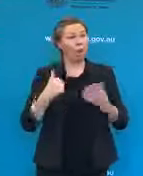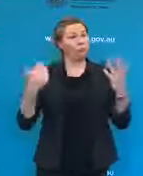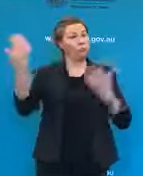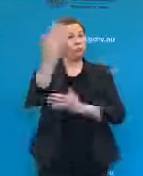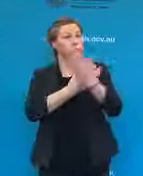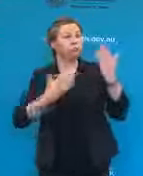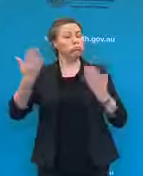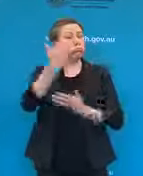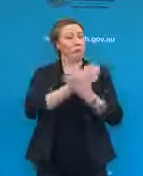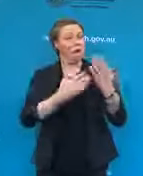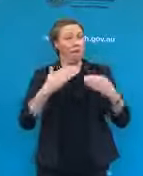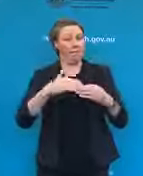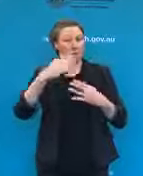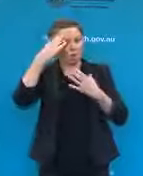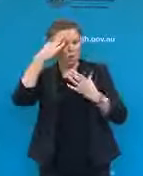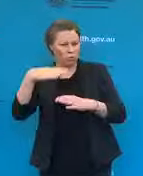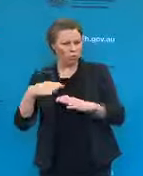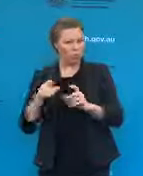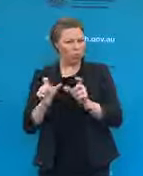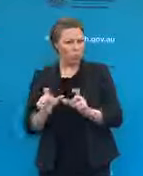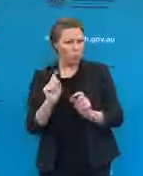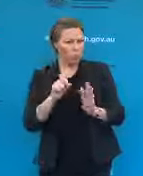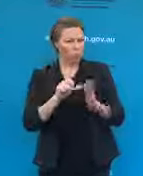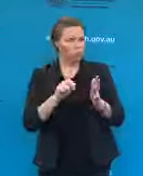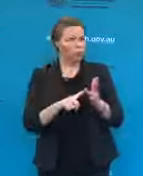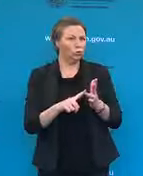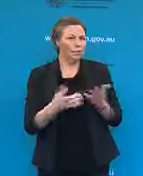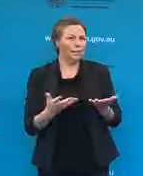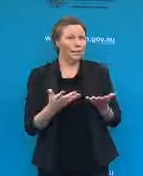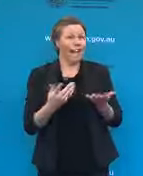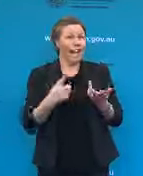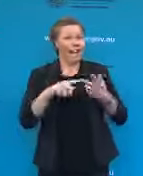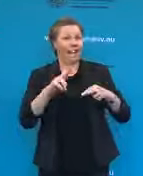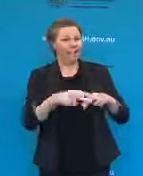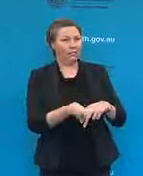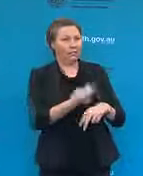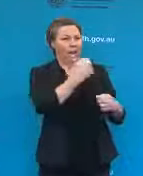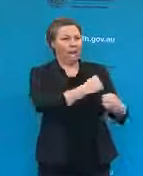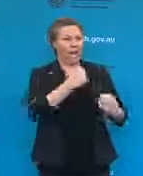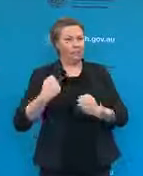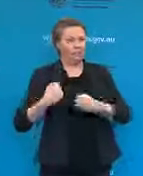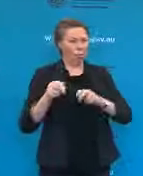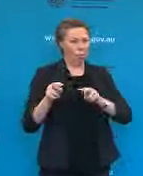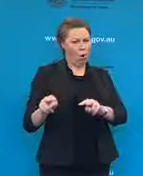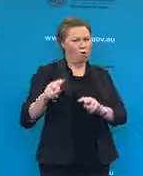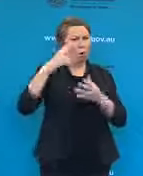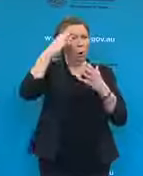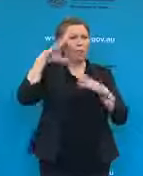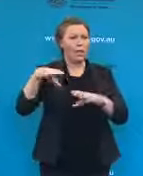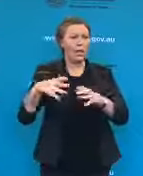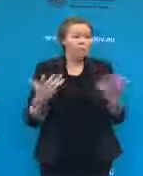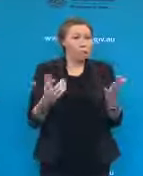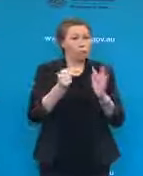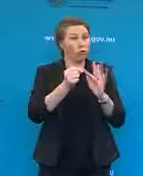quarantine over coming weeks. In terms of the military, the military has been a resource that the Prime Minister has offered to each state and territory